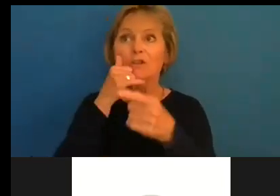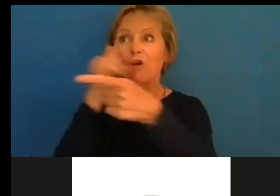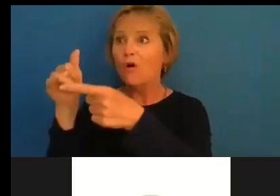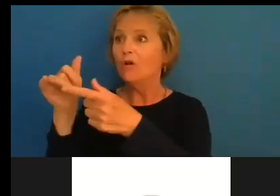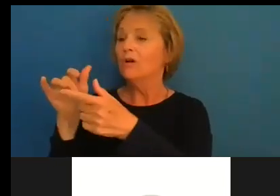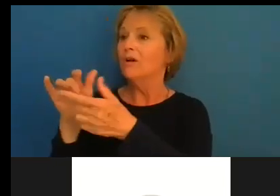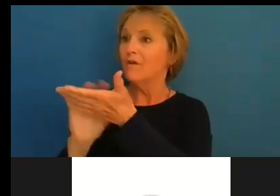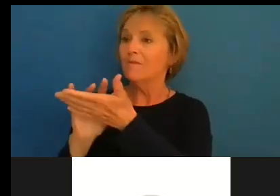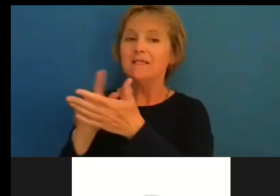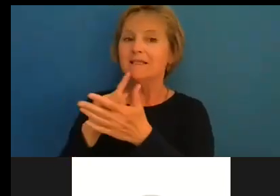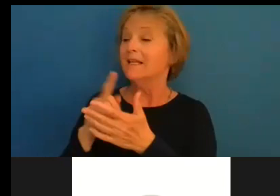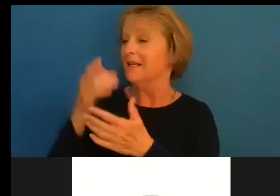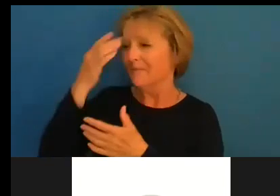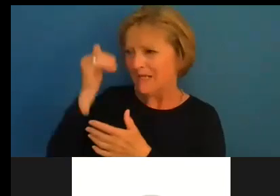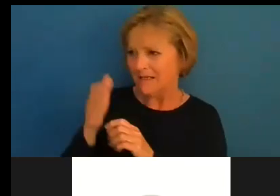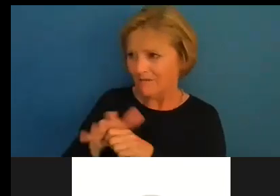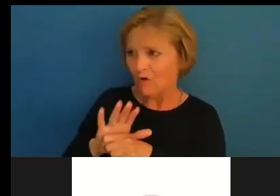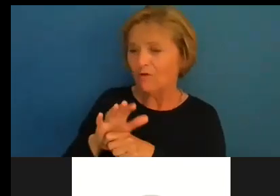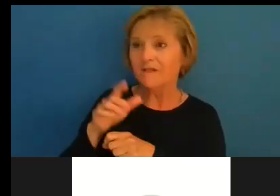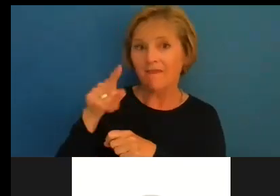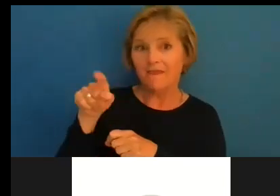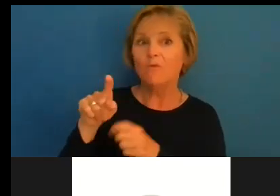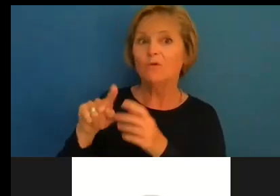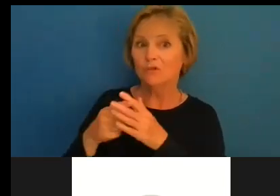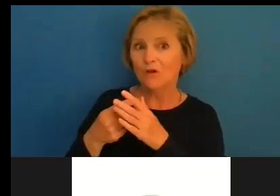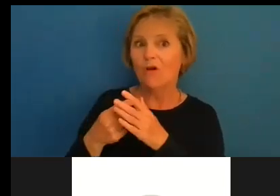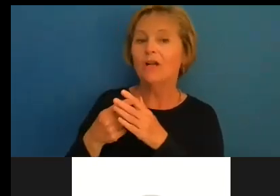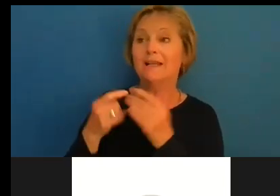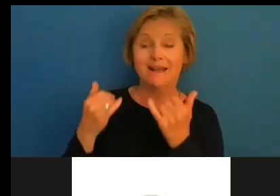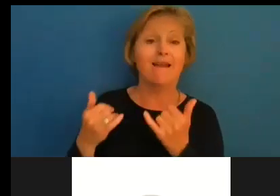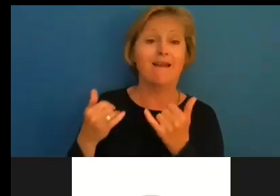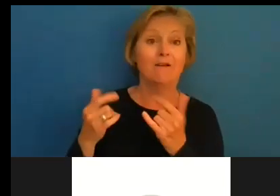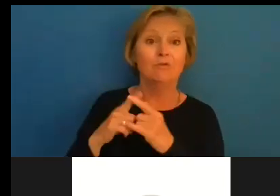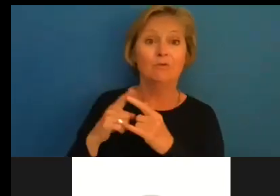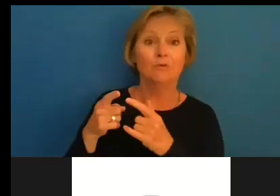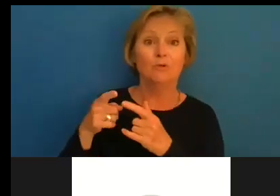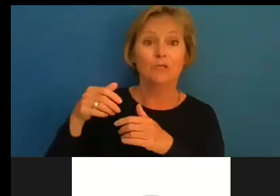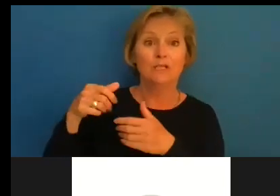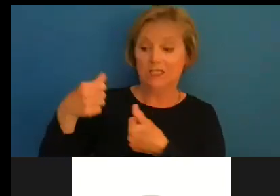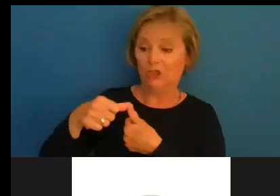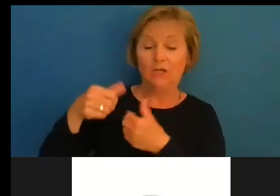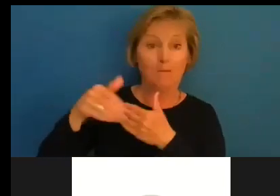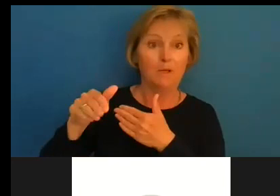they said, because of COVID, they were starting to shift drugs like Tramadol, narcotics, through